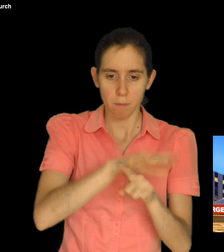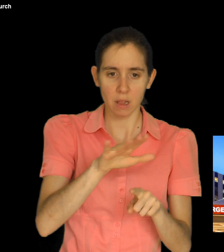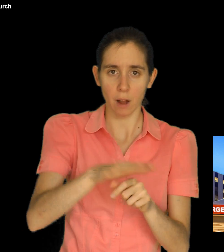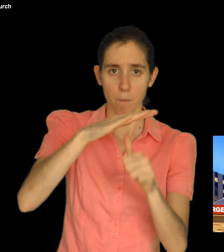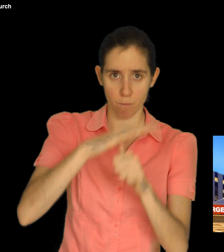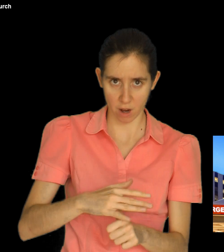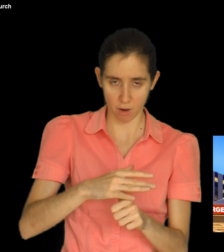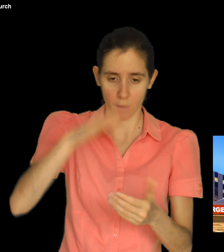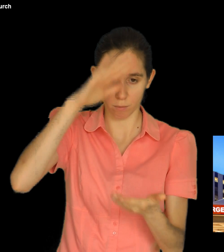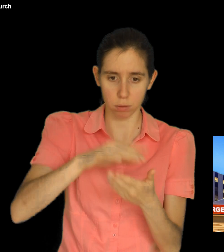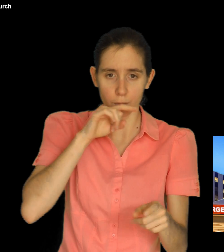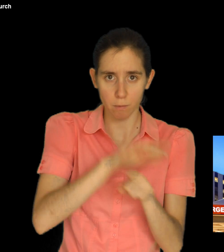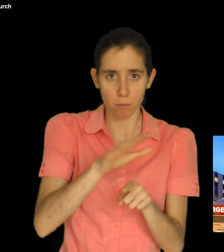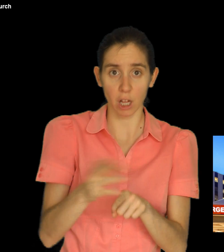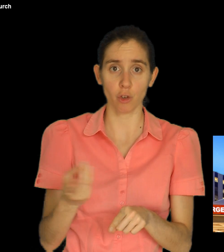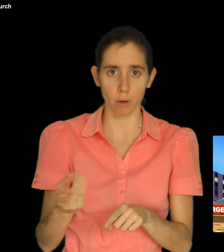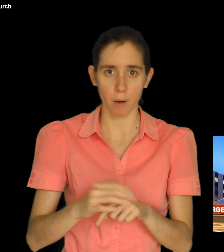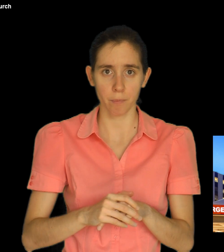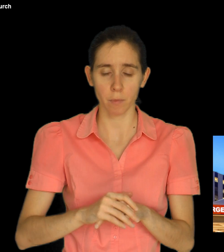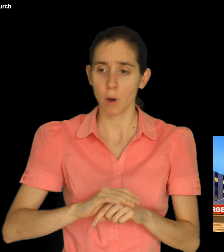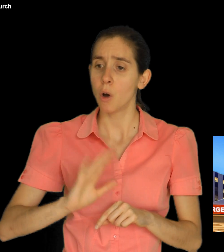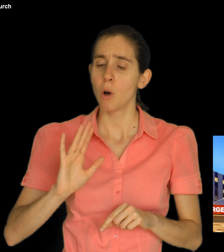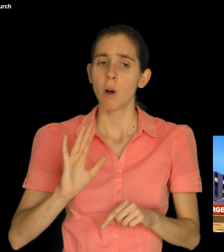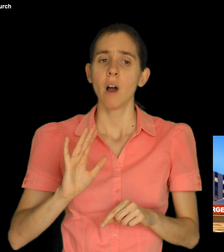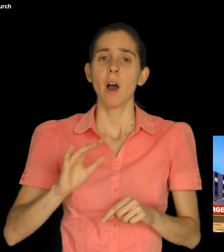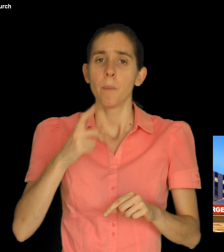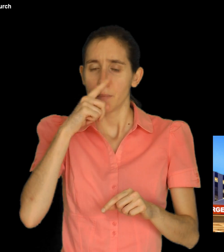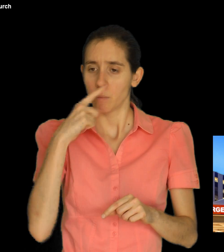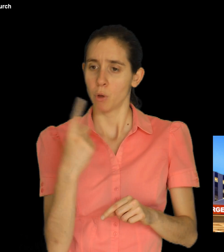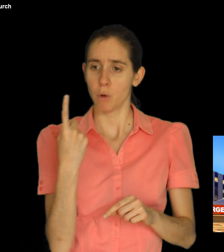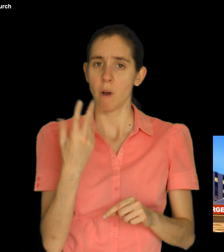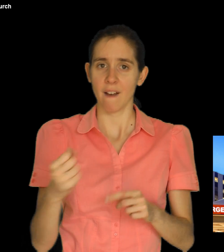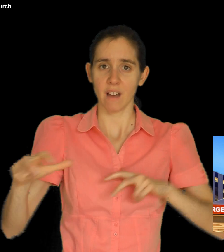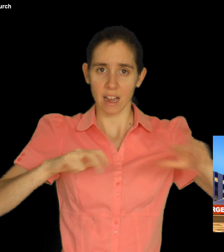All told, active individuals have a 45%